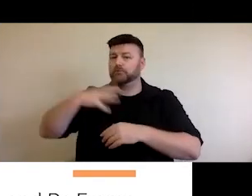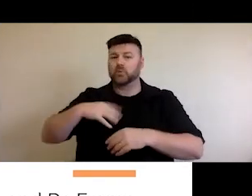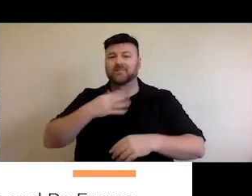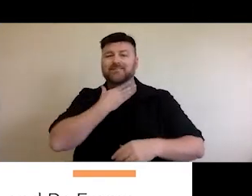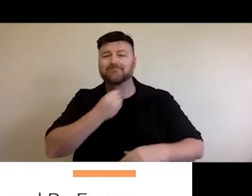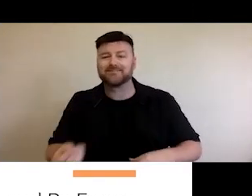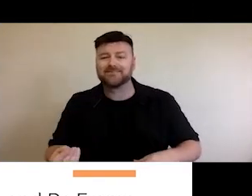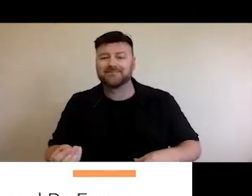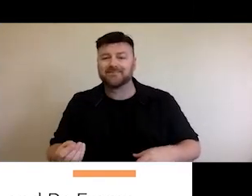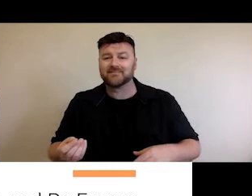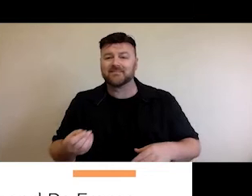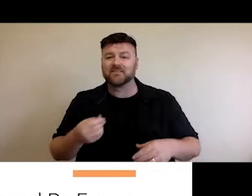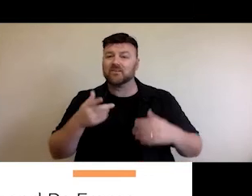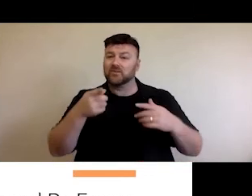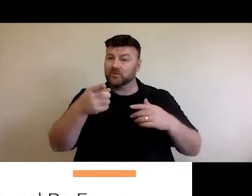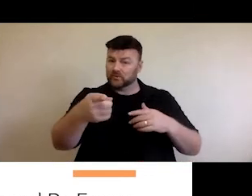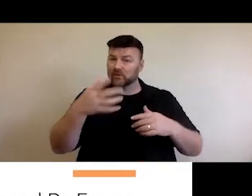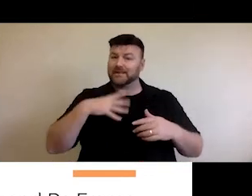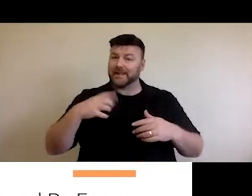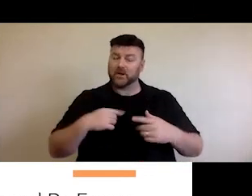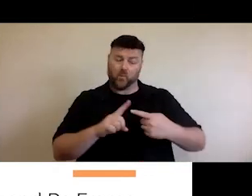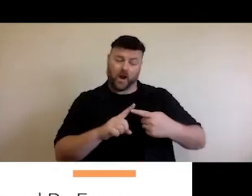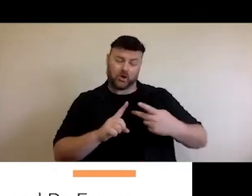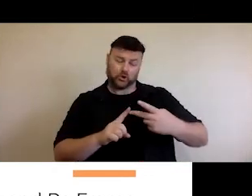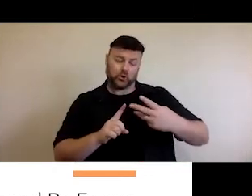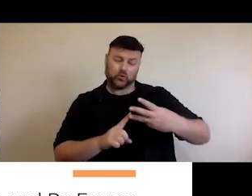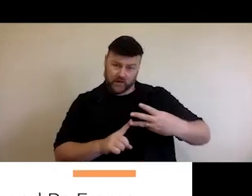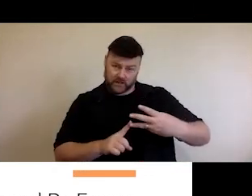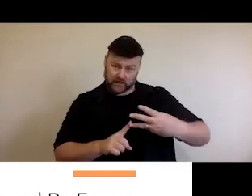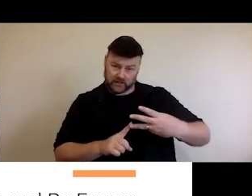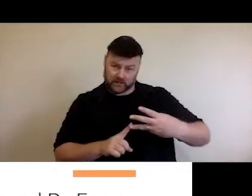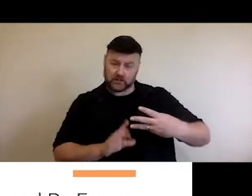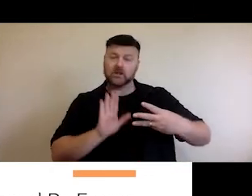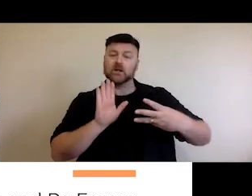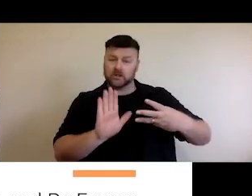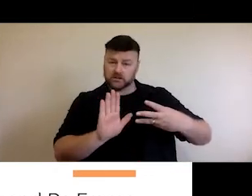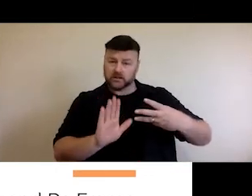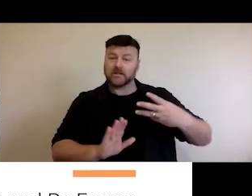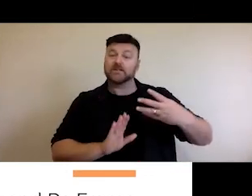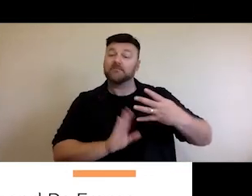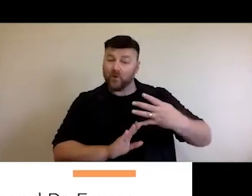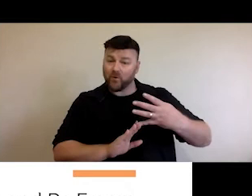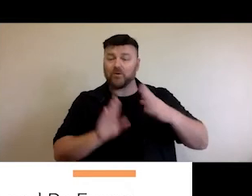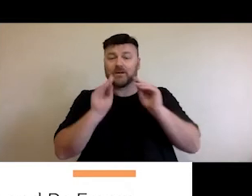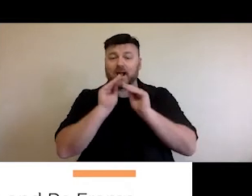If you've done Steps 1, 23 correctly, Step 4 - refreshing your plan - will be clear, and